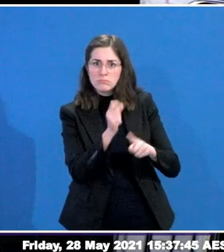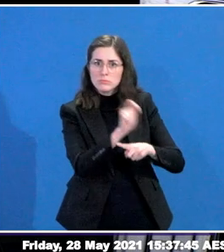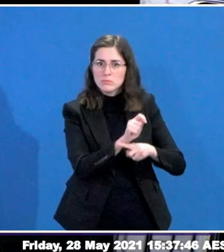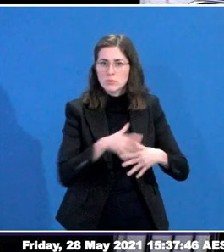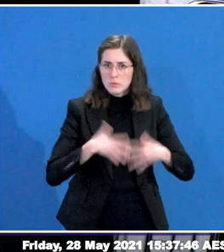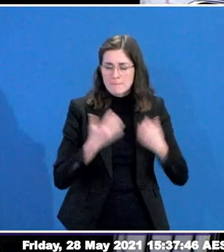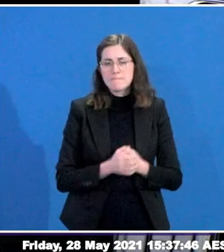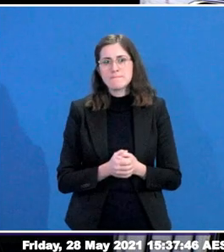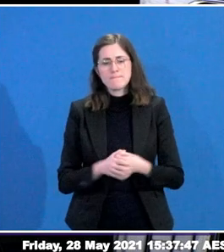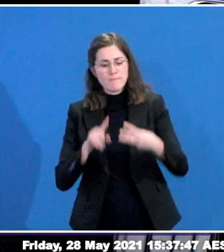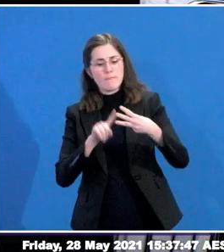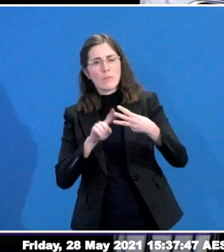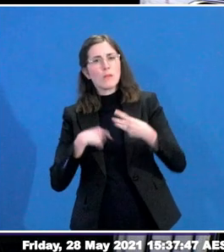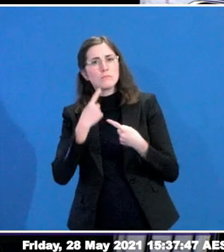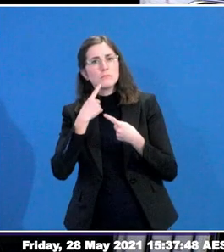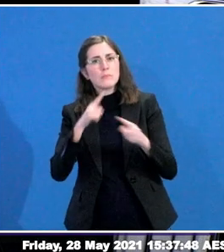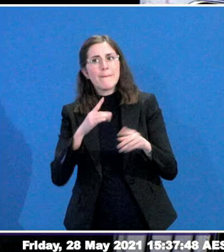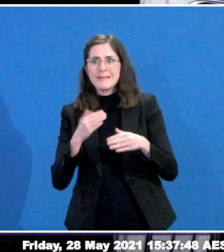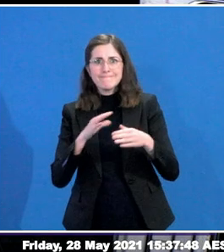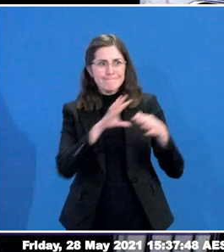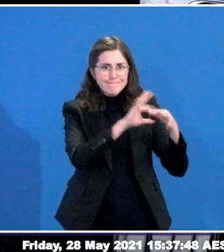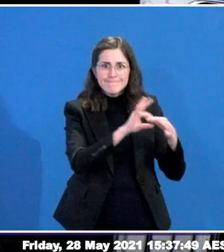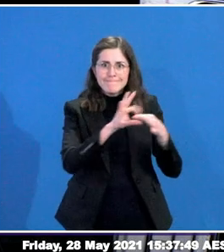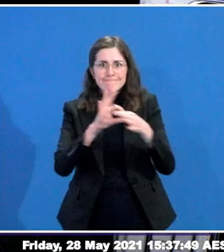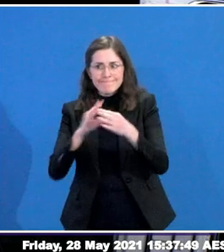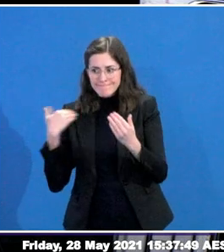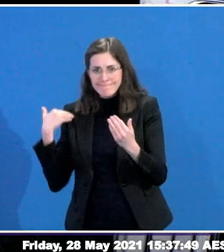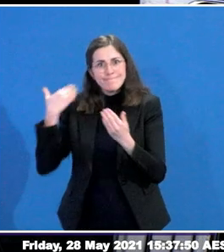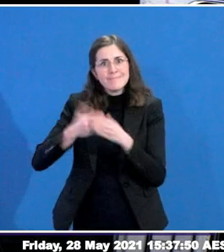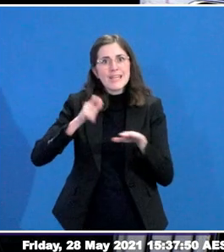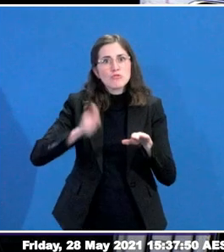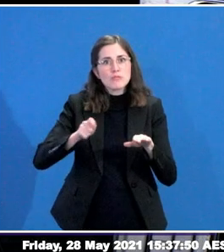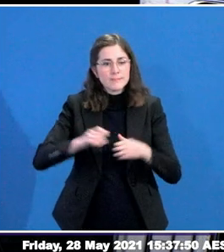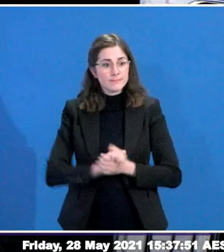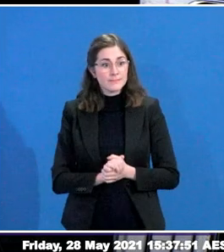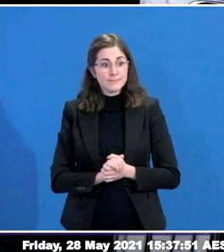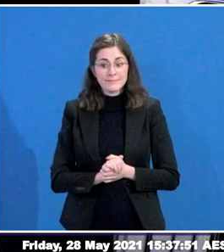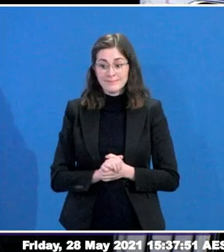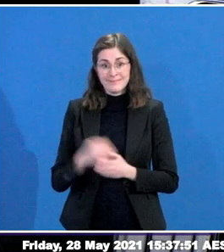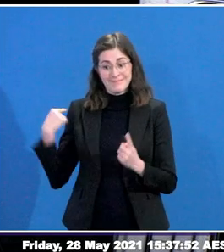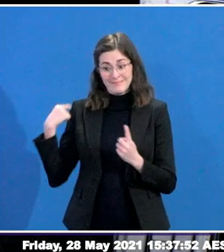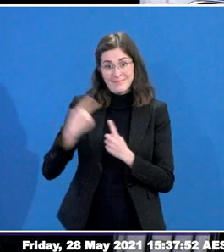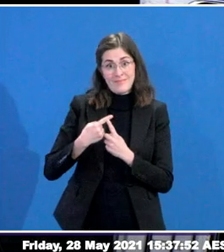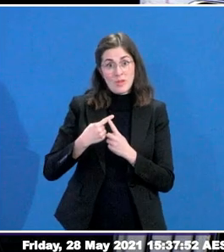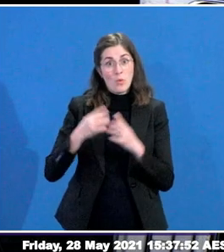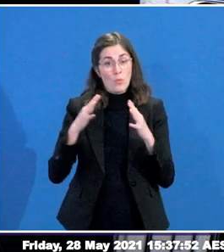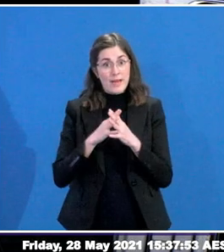The third matter I mention was interconnectedness. The evidence at this hearing shows that SP1 and SP2 were acquitted